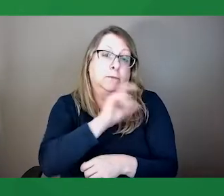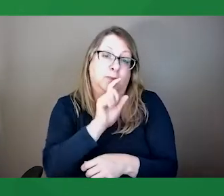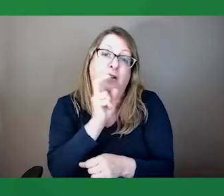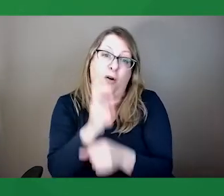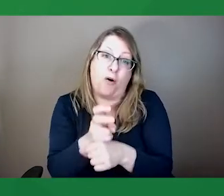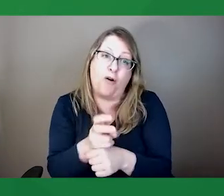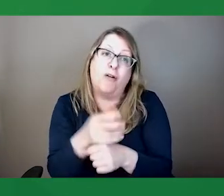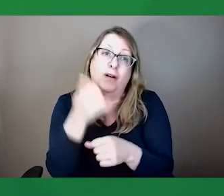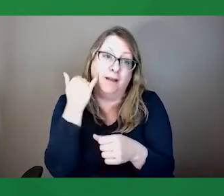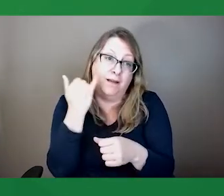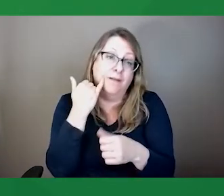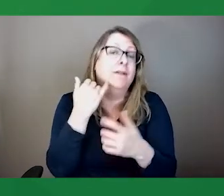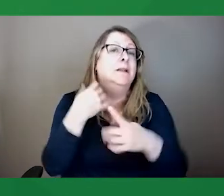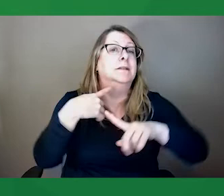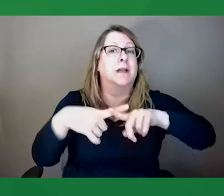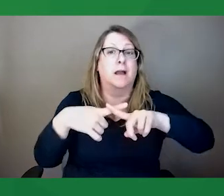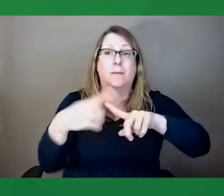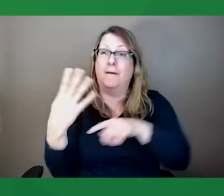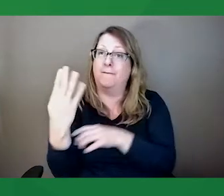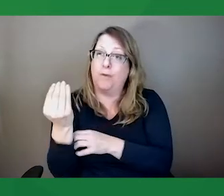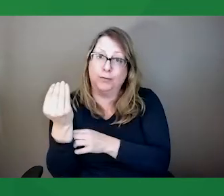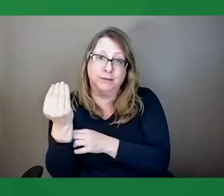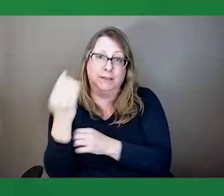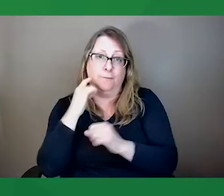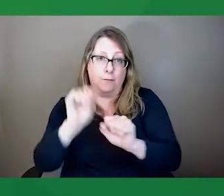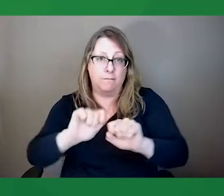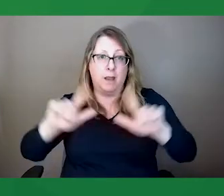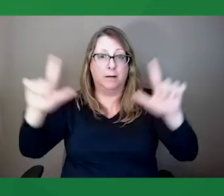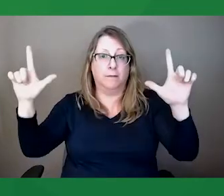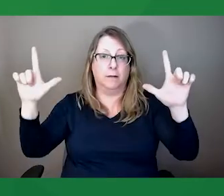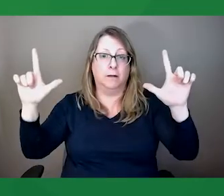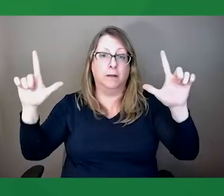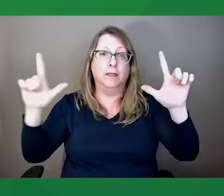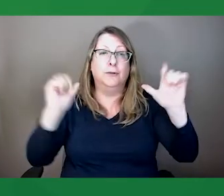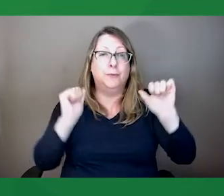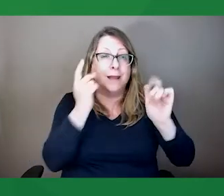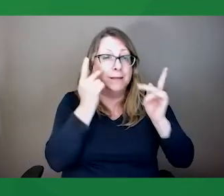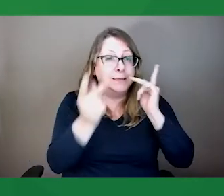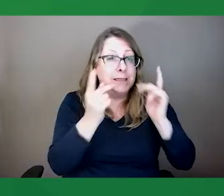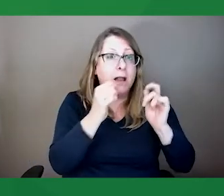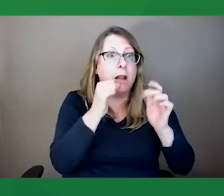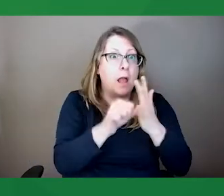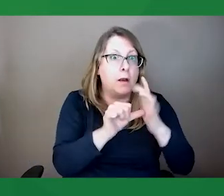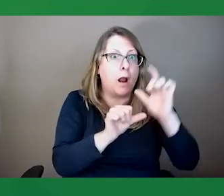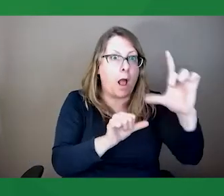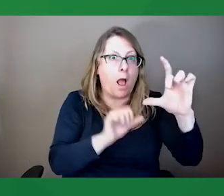if the magnification is maybe 14 times, which you're only going to be seeing a letter at a time, right?